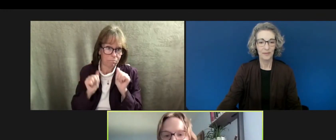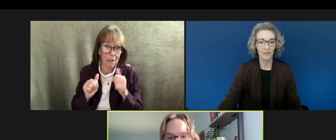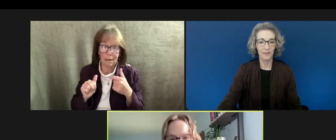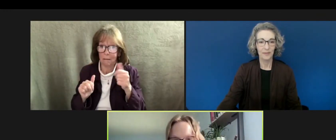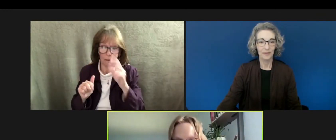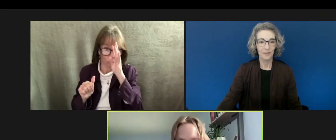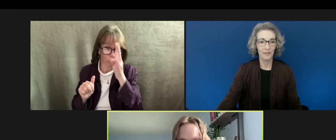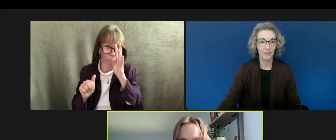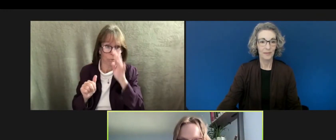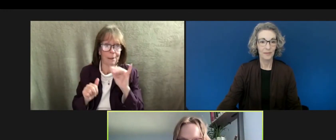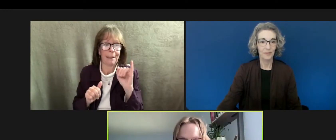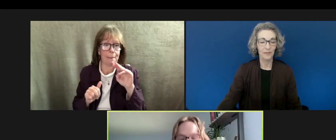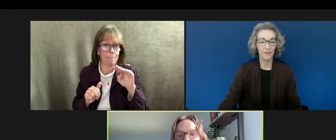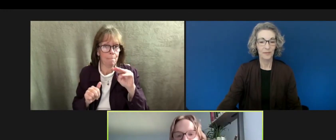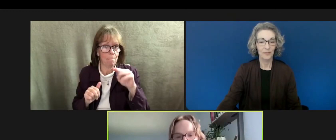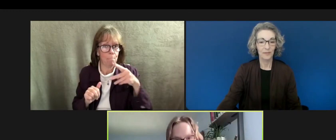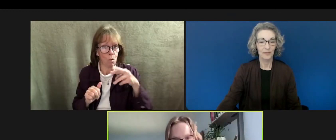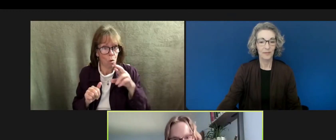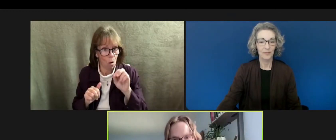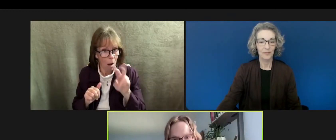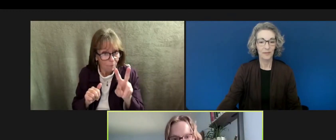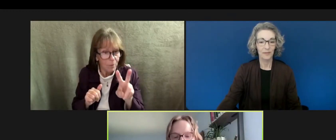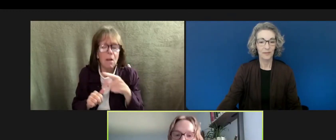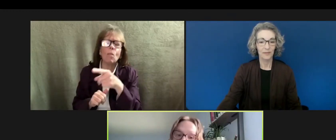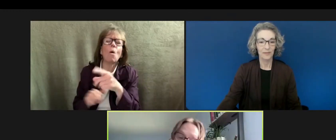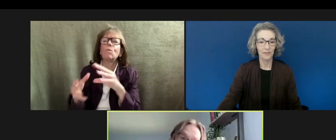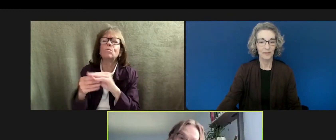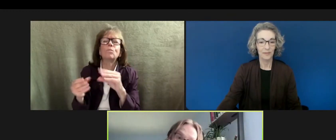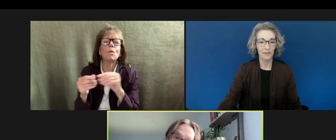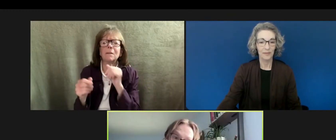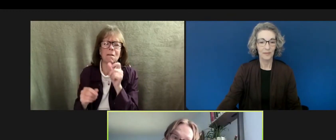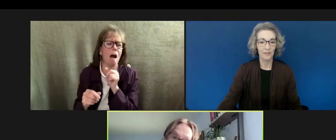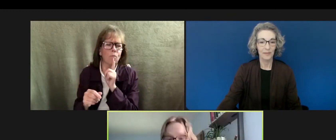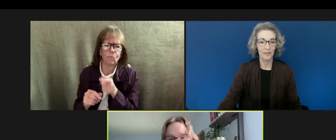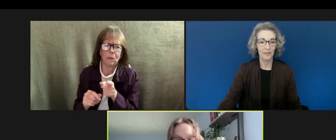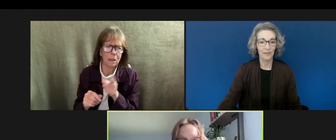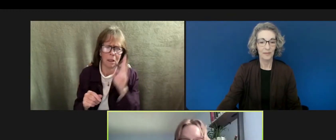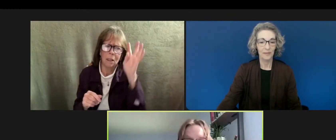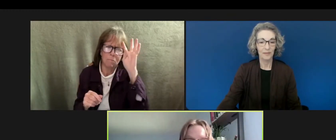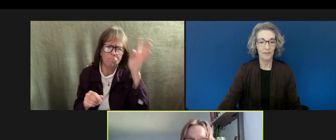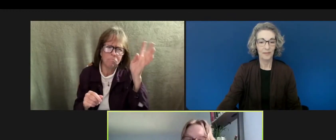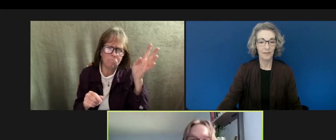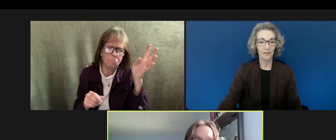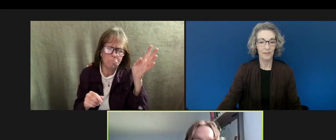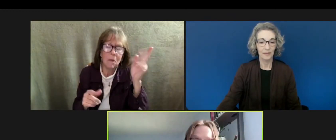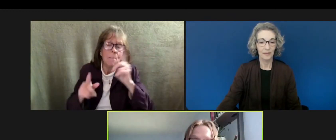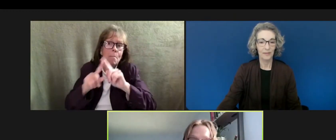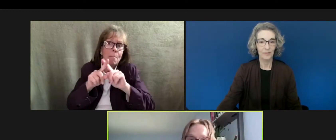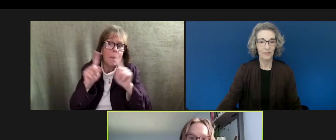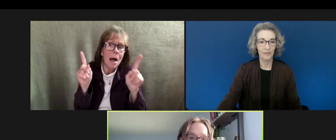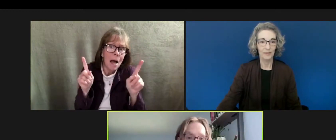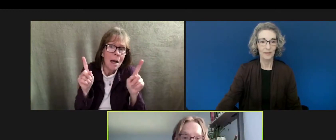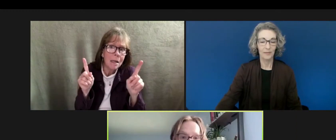All of these stories are fictional stories, they're based somewhat on some of our experience, or our peers' or